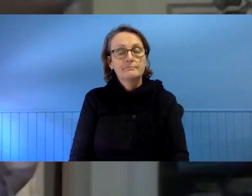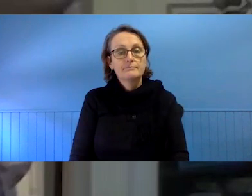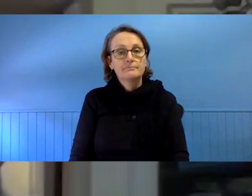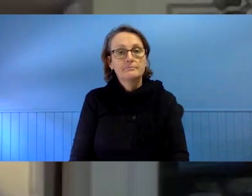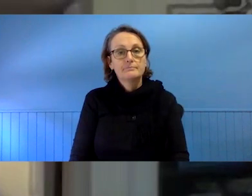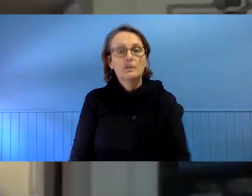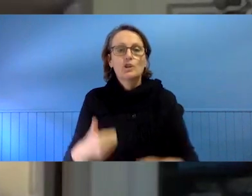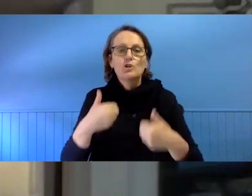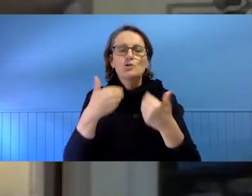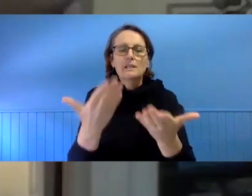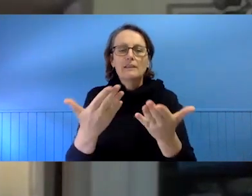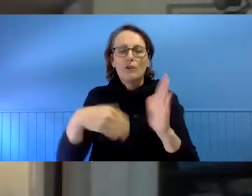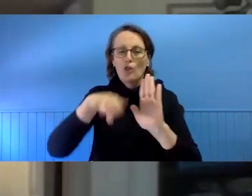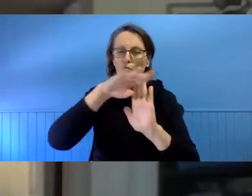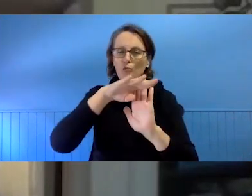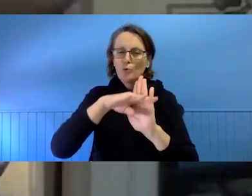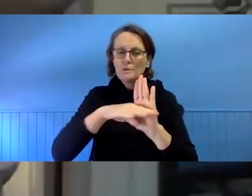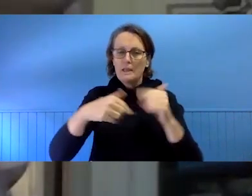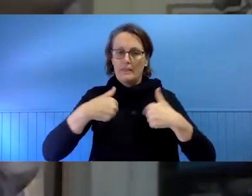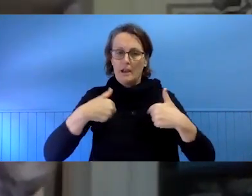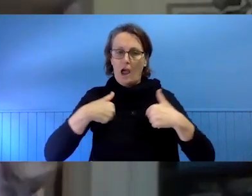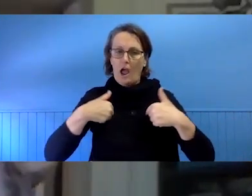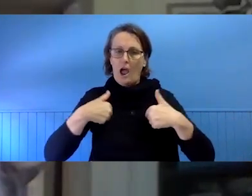ground rules I made for myself in creating this. It's a little bit